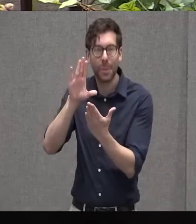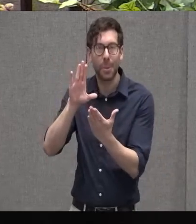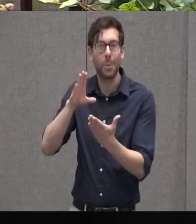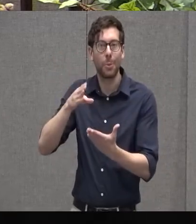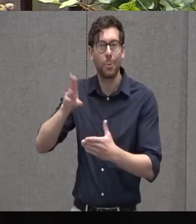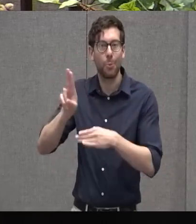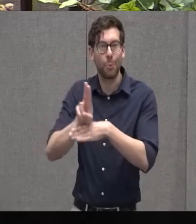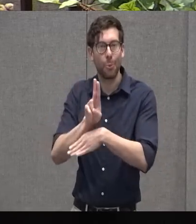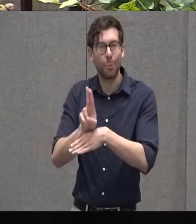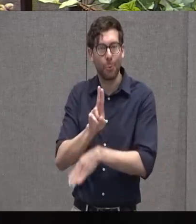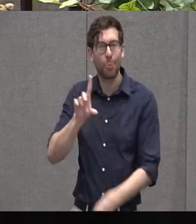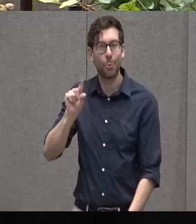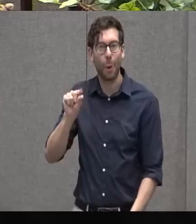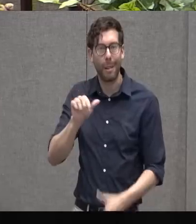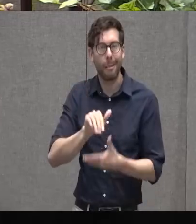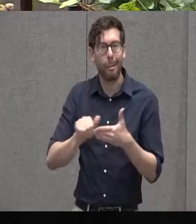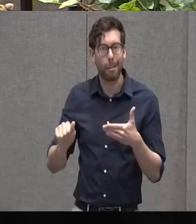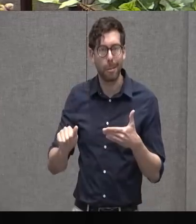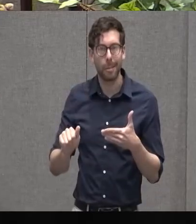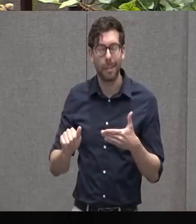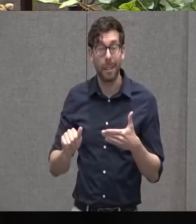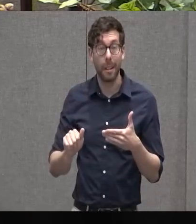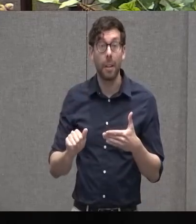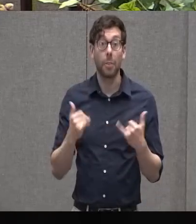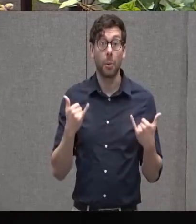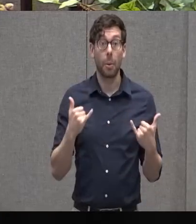So I'm gonna put all my items back.